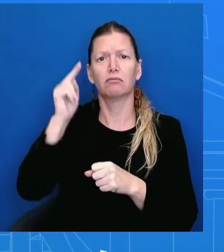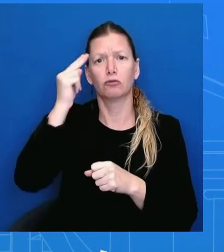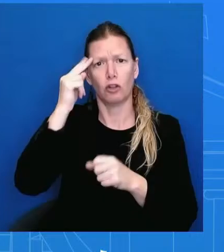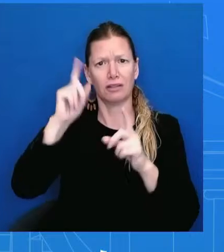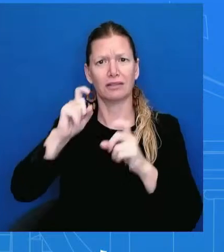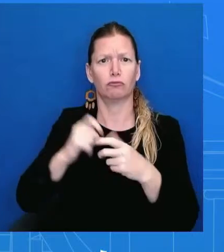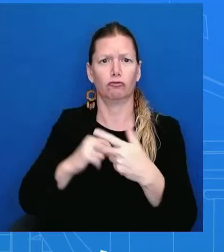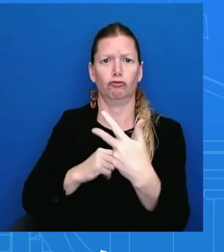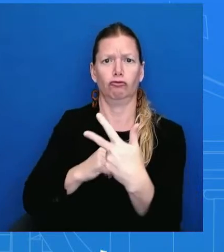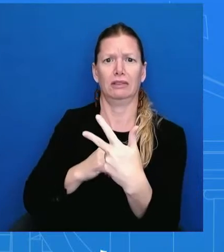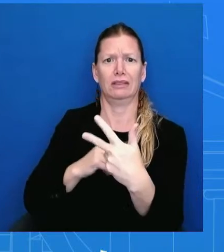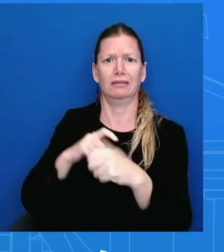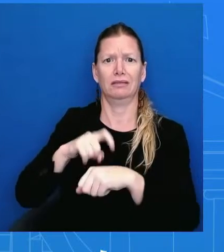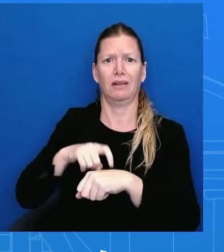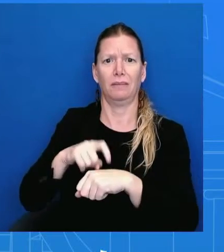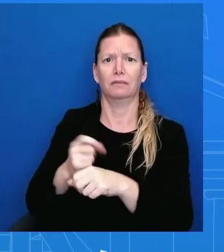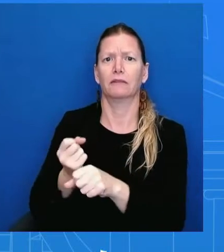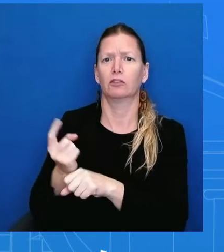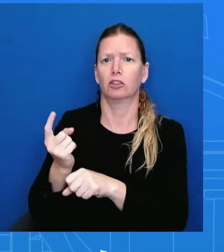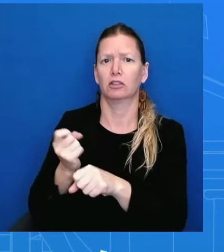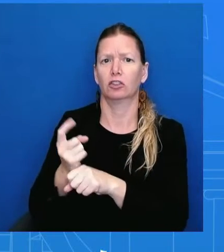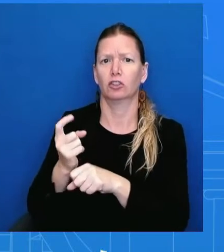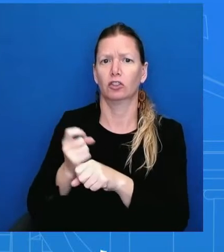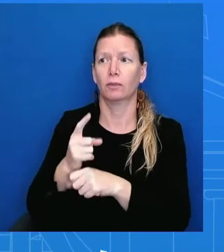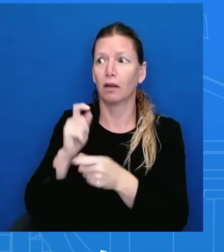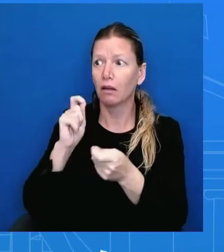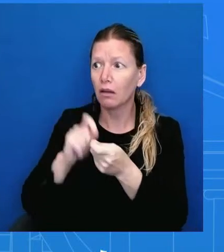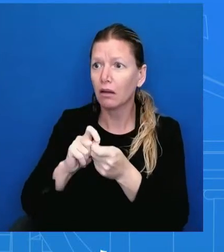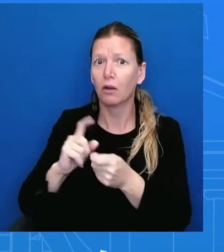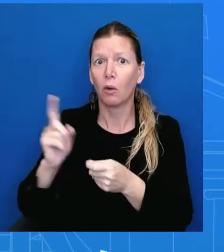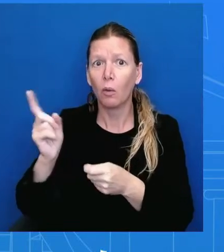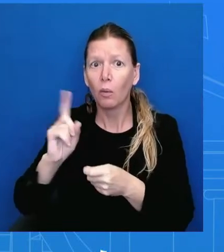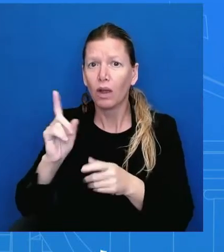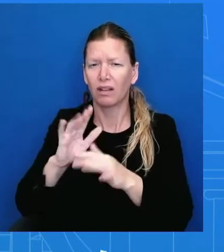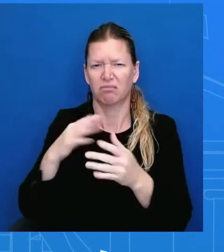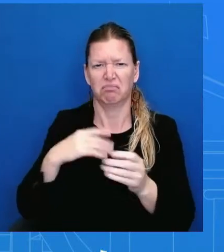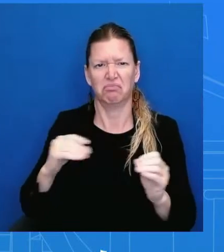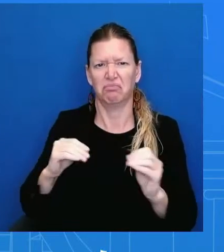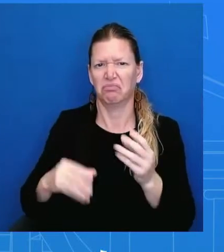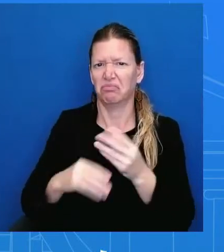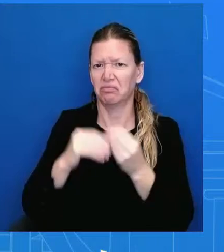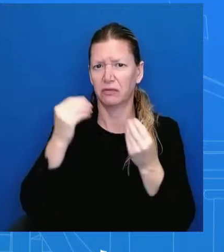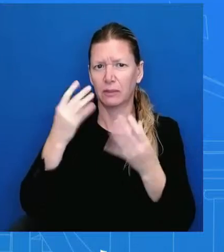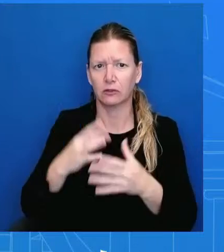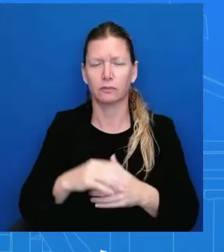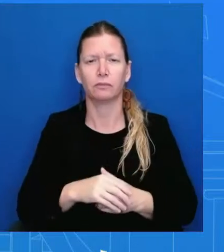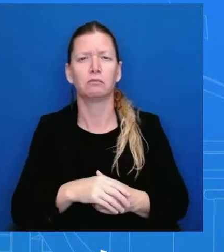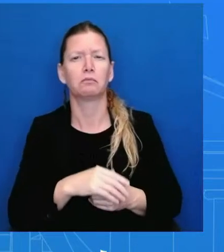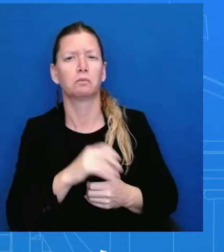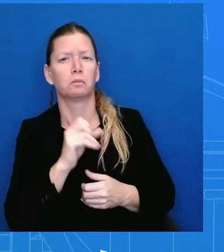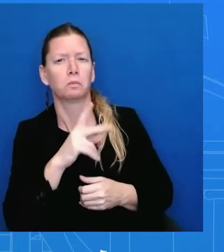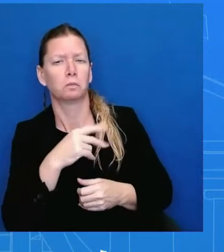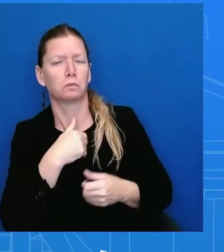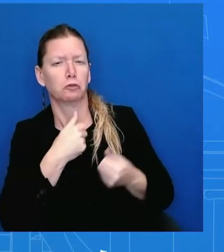The Press: Well, let me just try -- Ms. Jean-Pierre: Sure. The Press: -- a different way. I mean, has any neurologist -- I'm not -- Ms. Jean-Pierre: And you know -- and you also know -- The Press: Yeah. Ms. Jean-Pierre: -- that the president does go to Walter Reed -- The Press: Yeah.